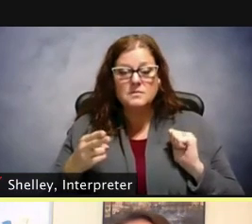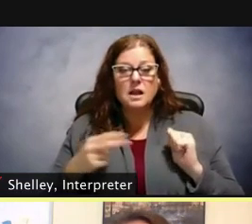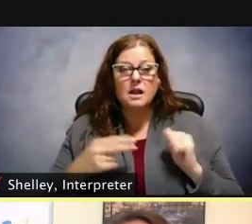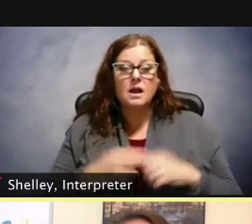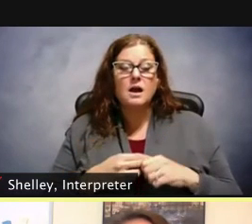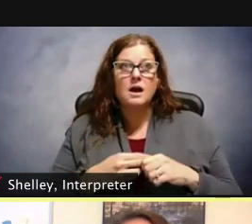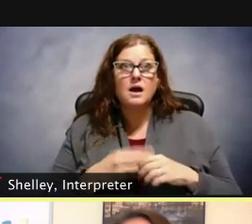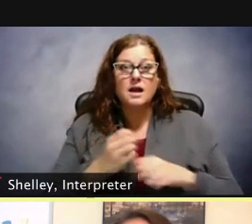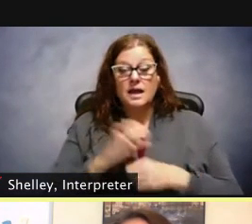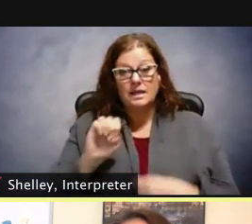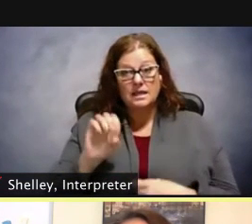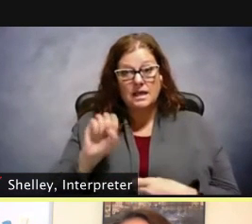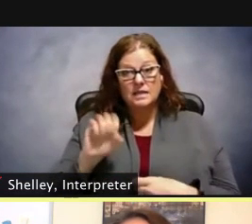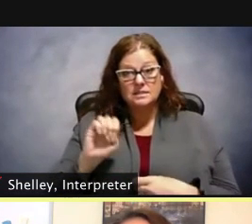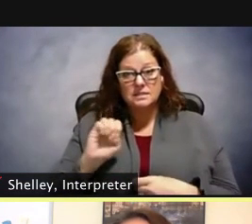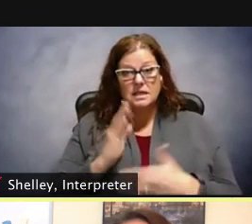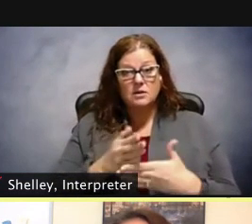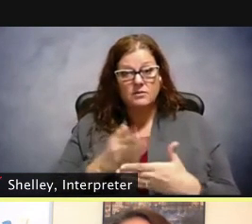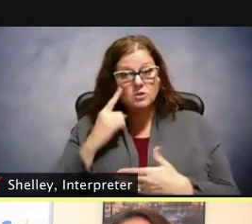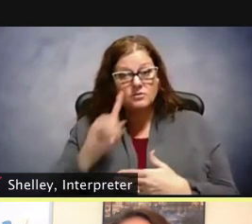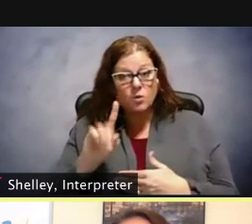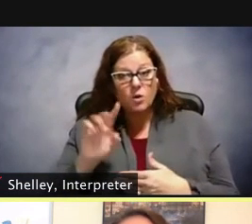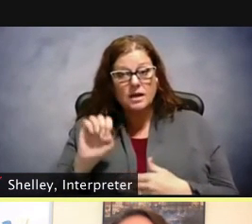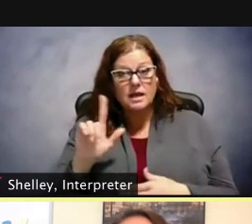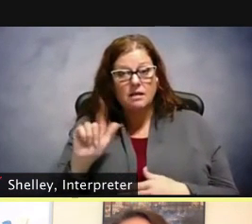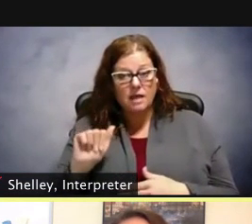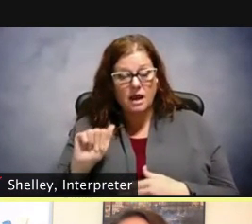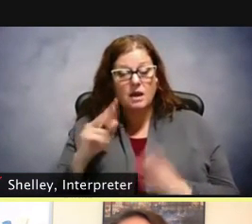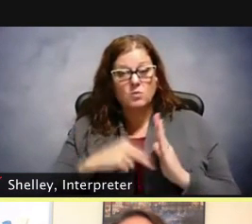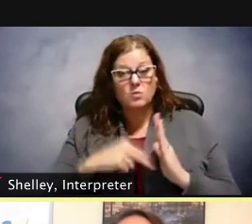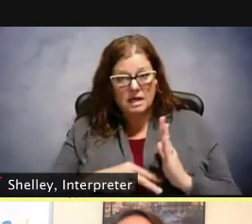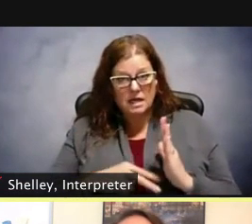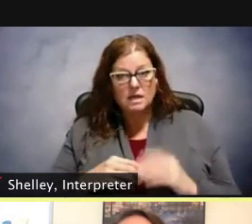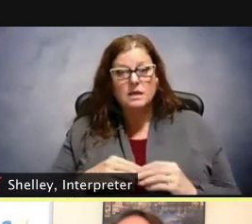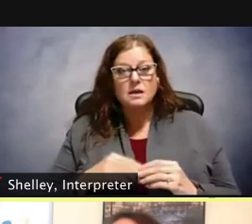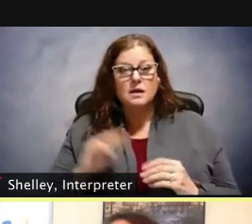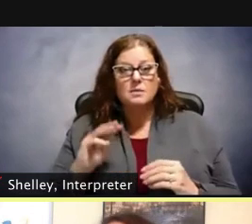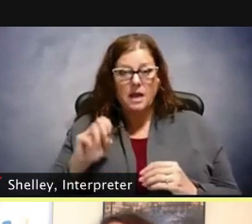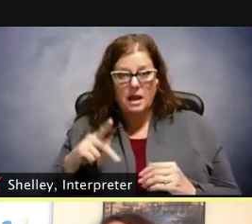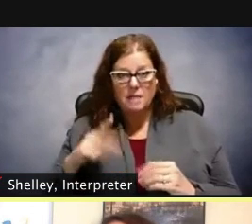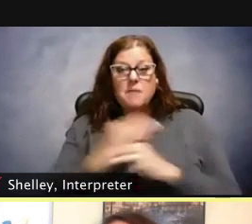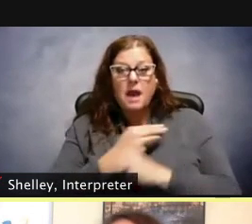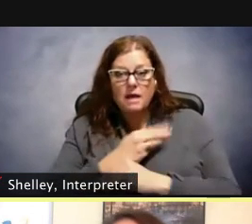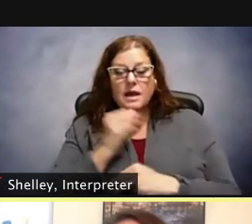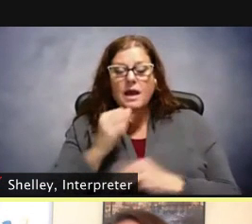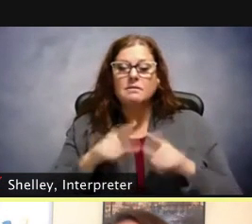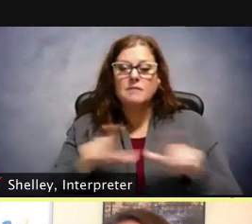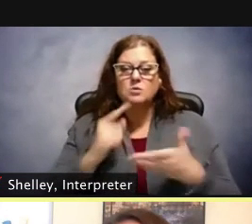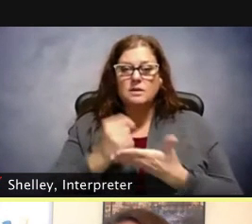ESE intervention for ELA in reading, math, and also gets language therapy just one time a week.